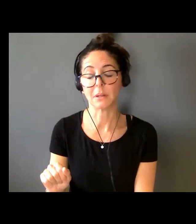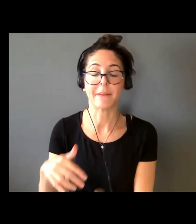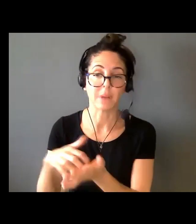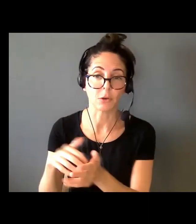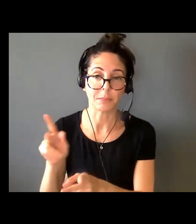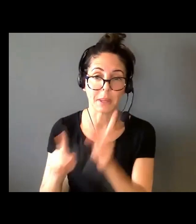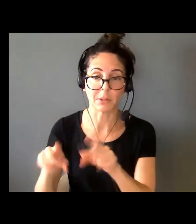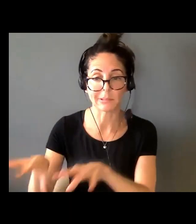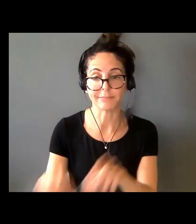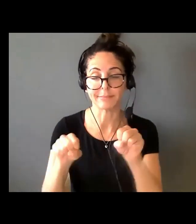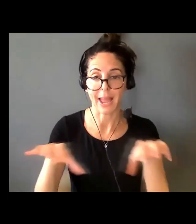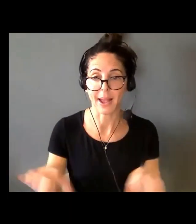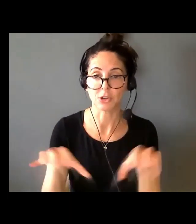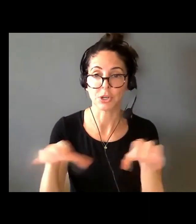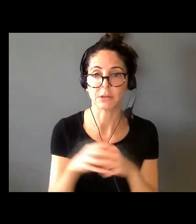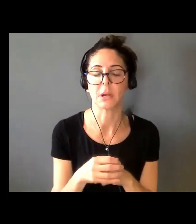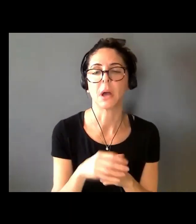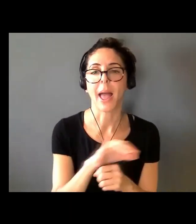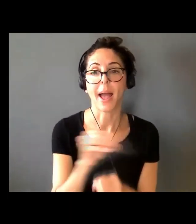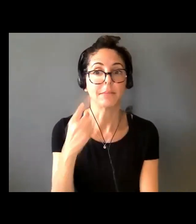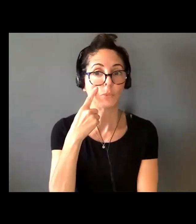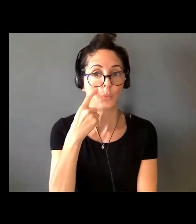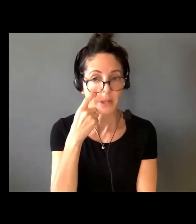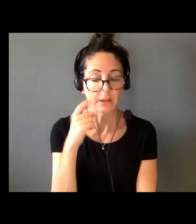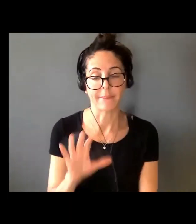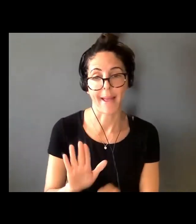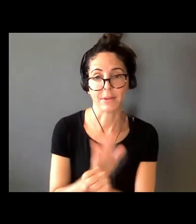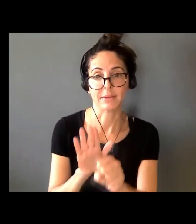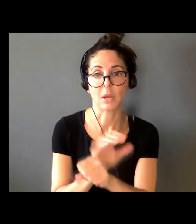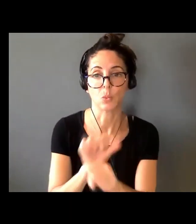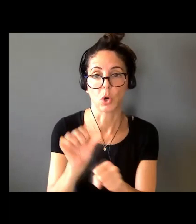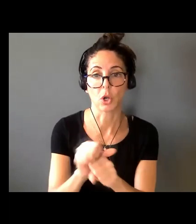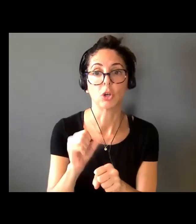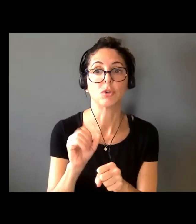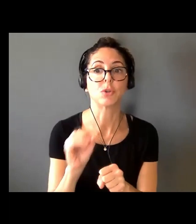and also bearing witness of doing advocacy in order to respond to their essential needs.